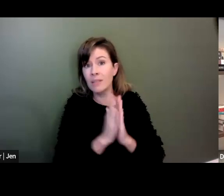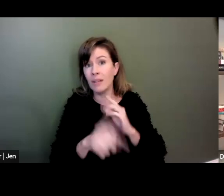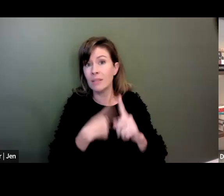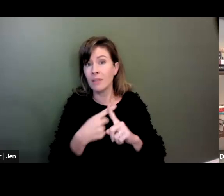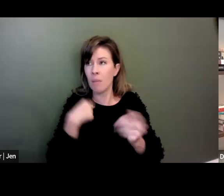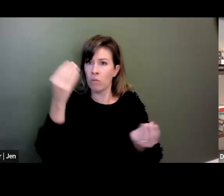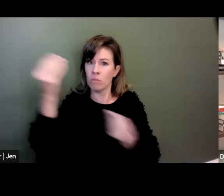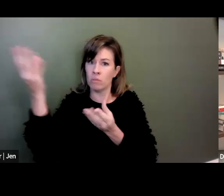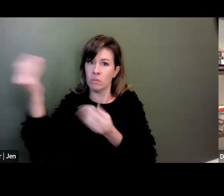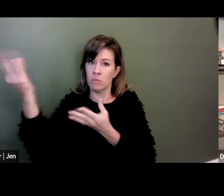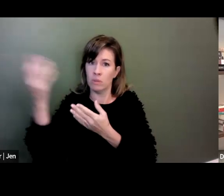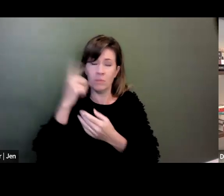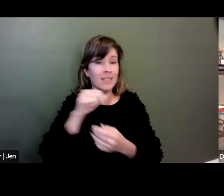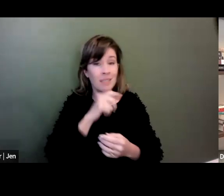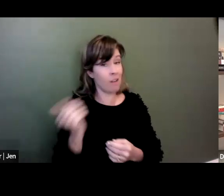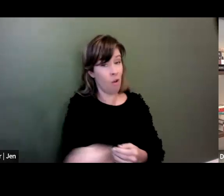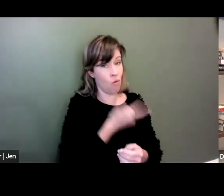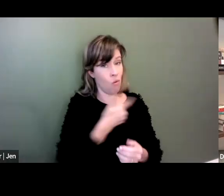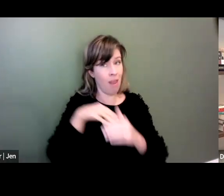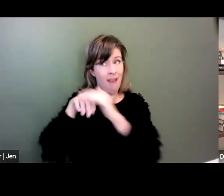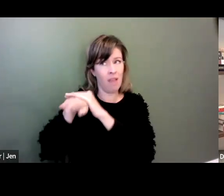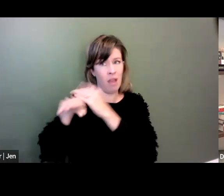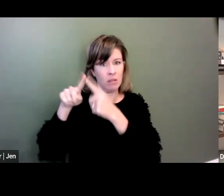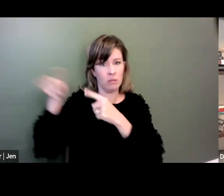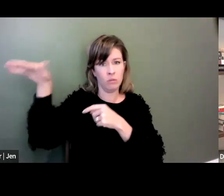access to those spaces in that way. And I think there's a way